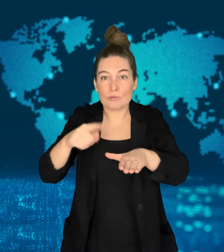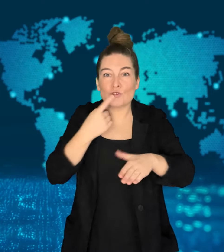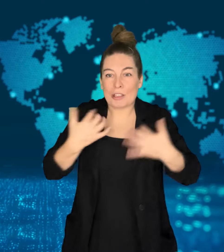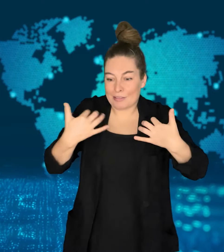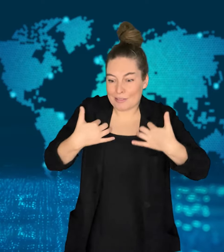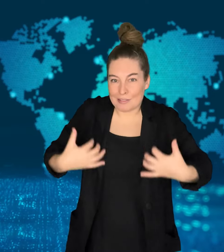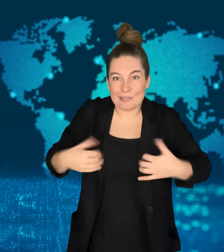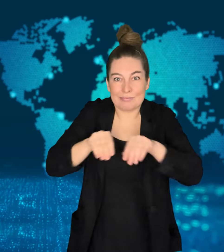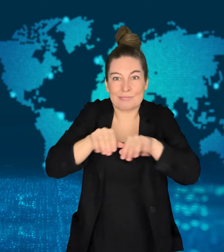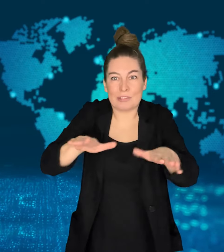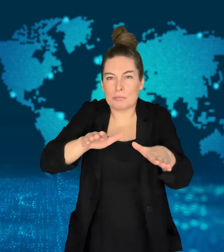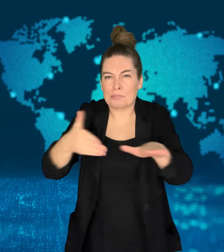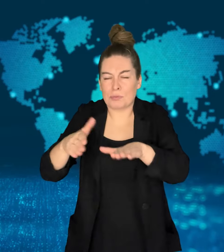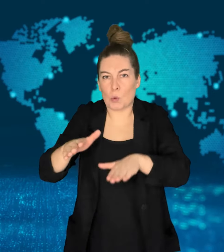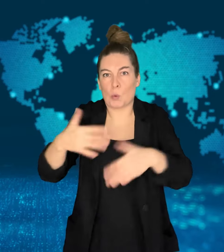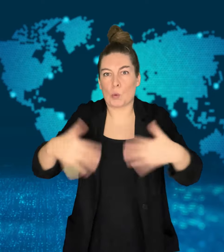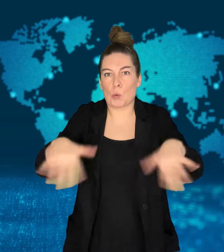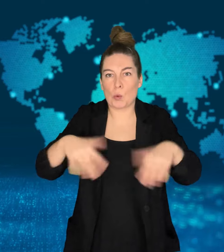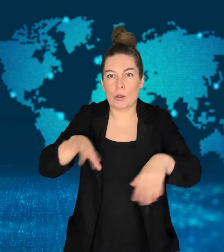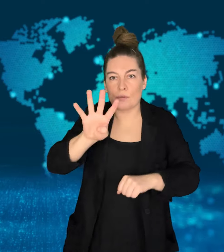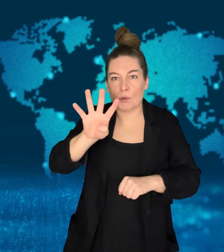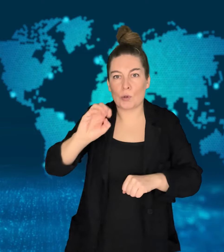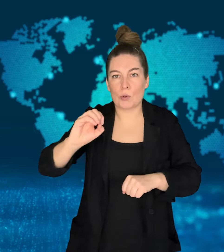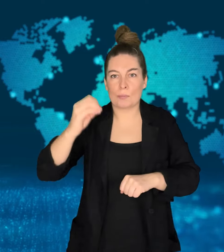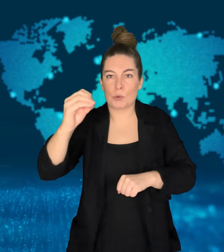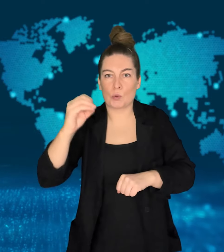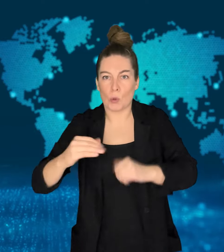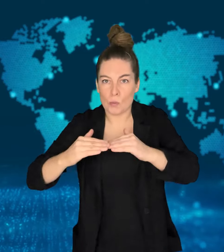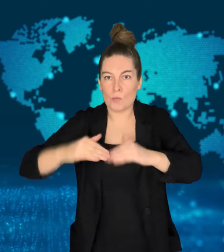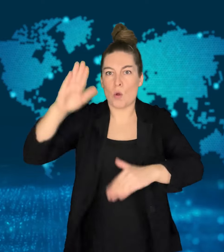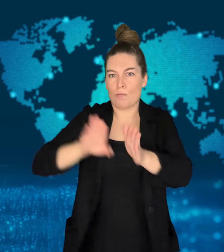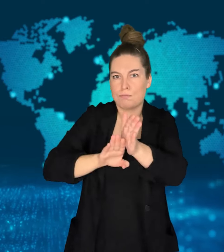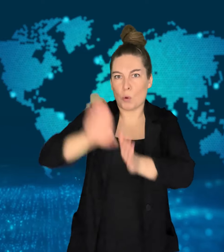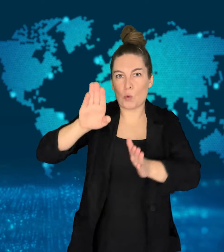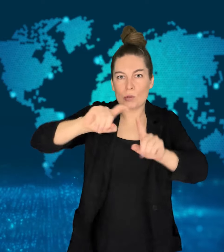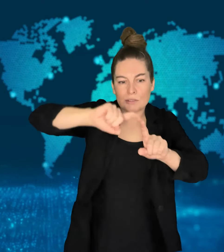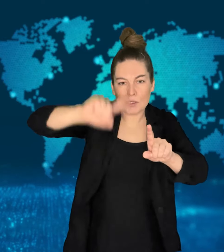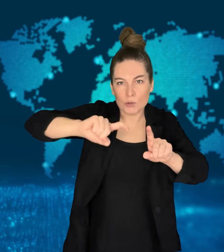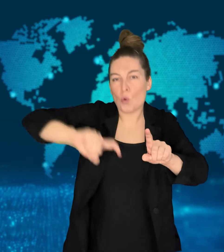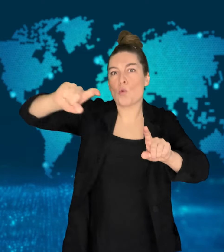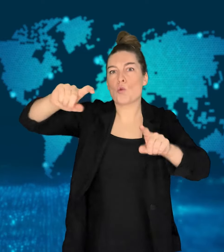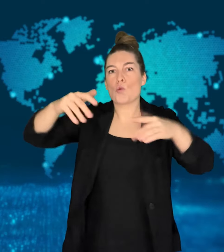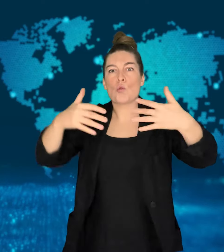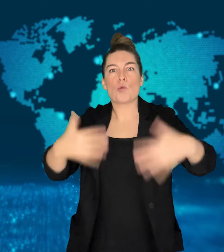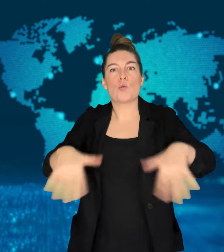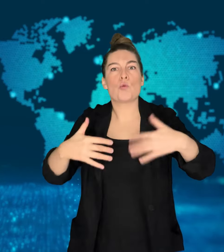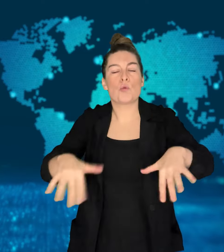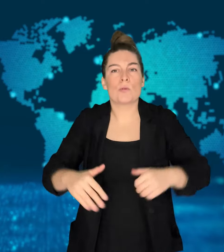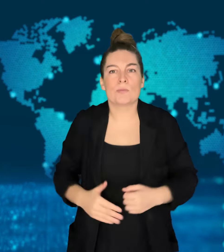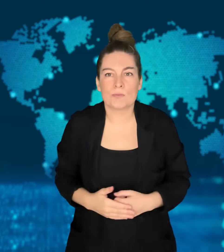It's believed the vaccination rates dropped during COVID-19 when people began to